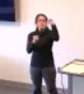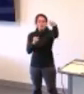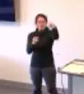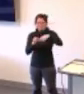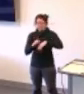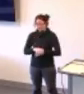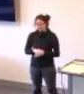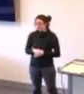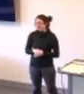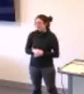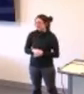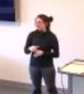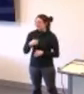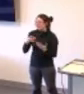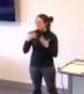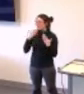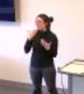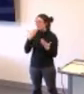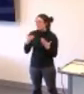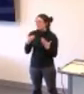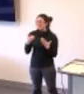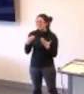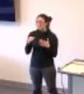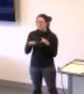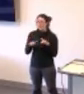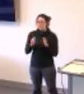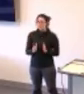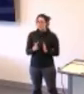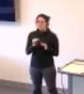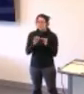I want to thank the captioners and the interpreters.